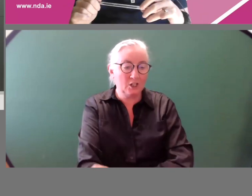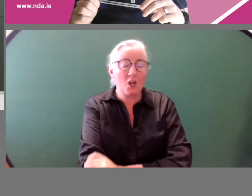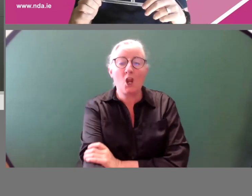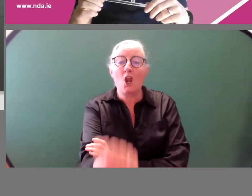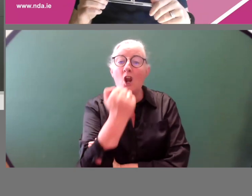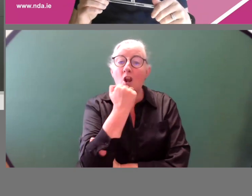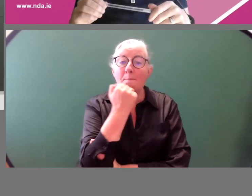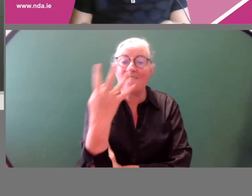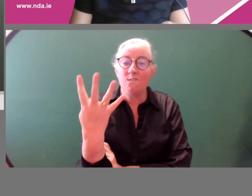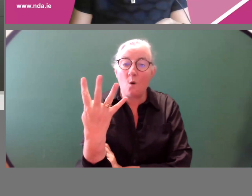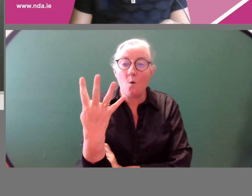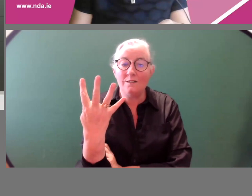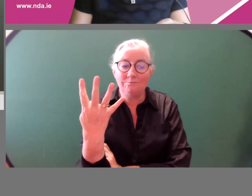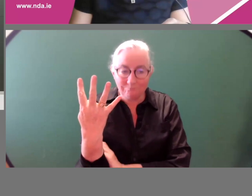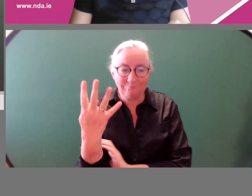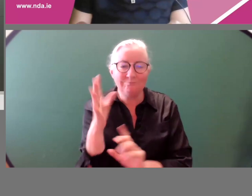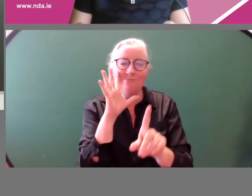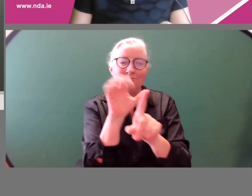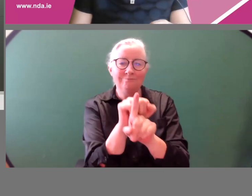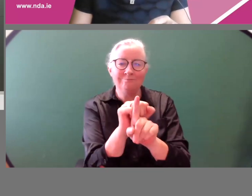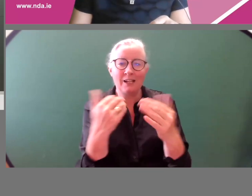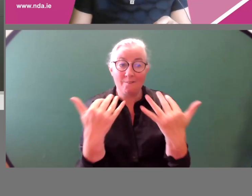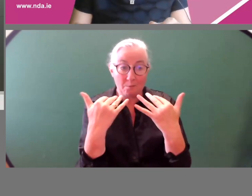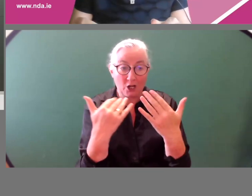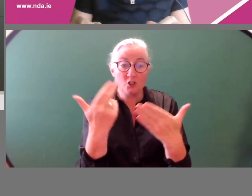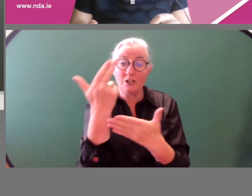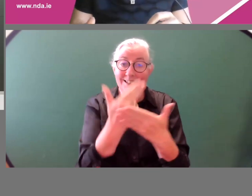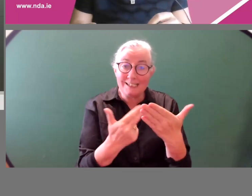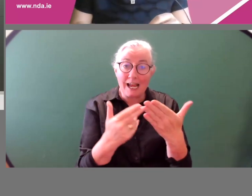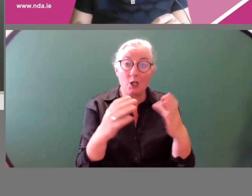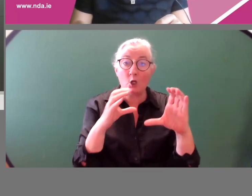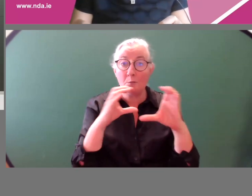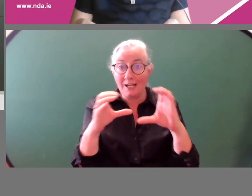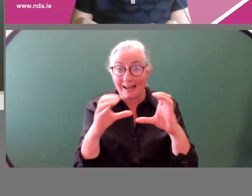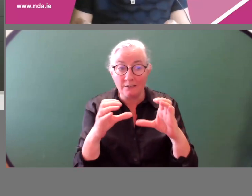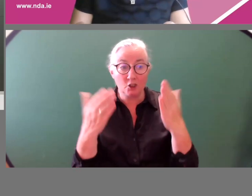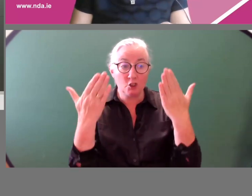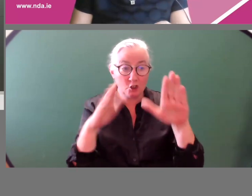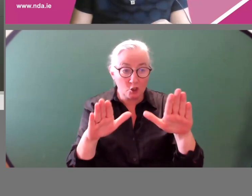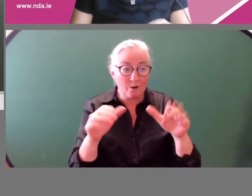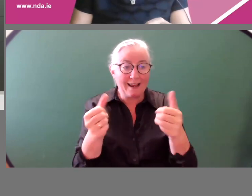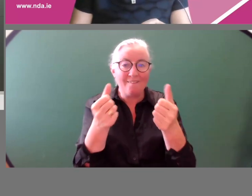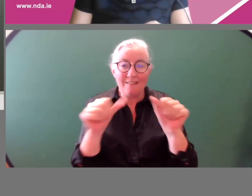perceptible information. The design communicates necessary information effectively to the user.